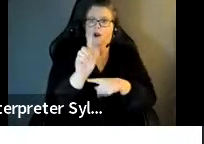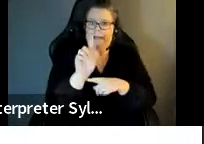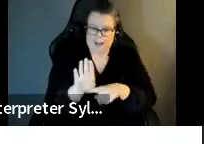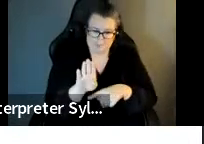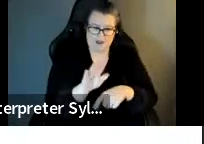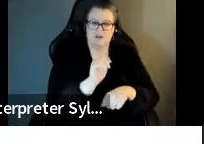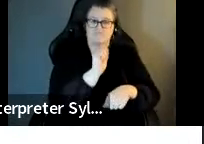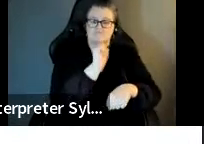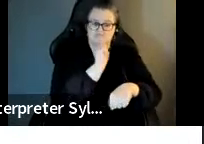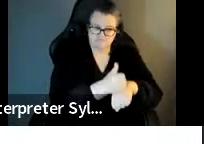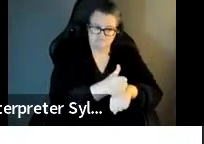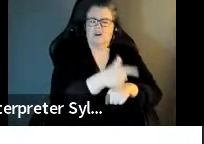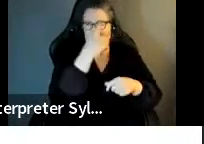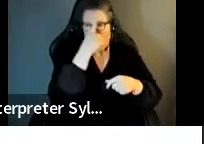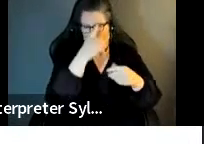research program.